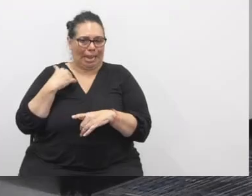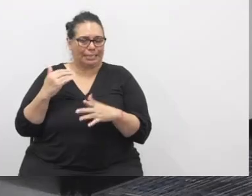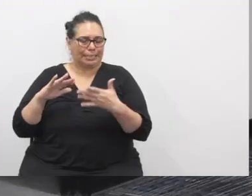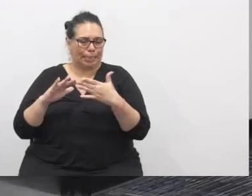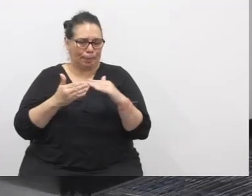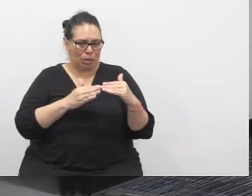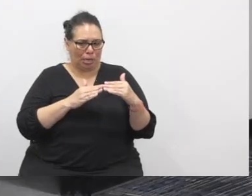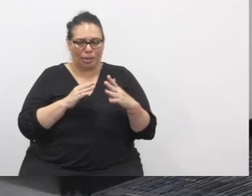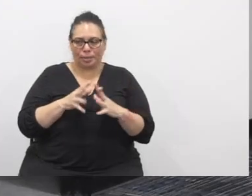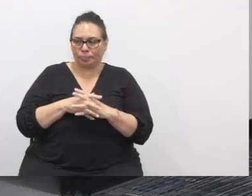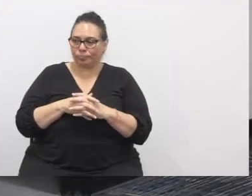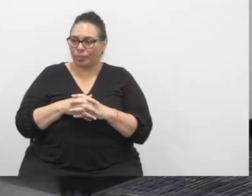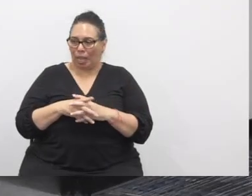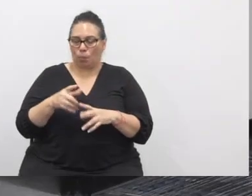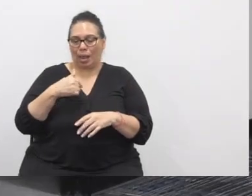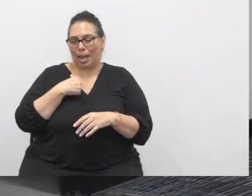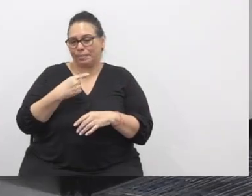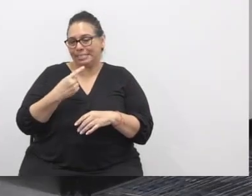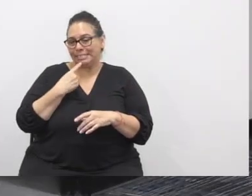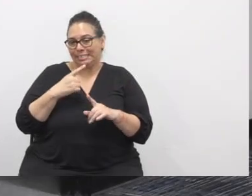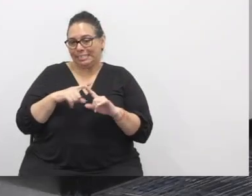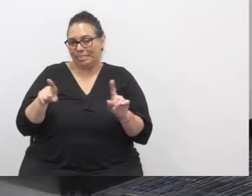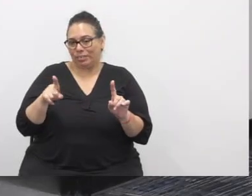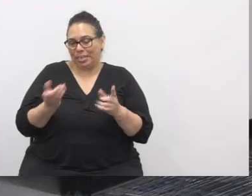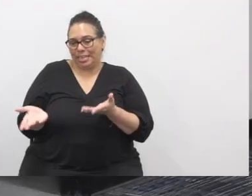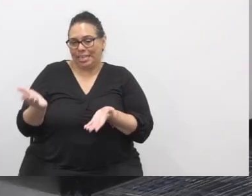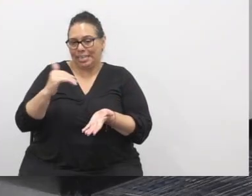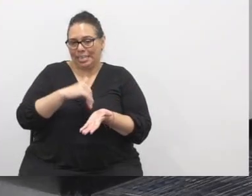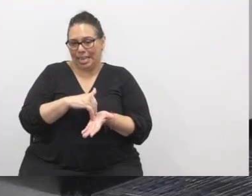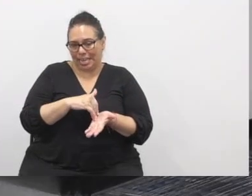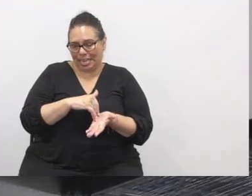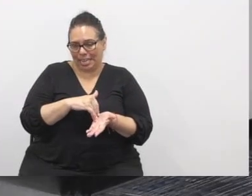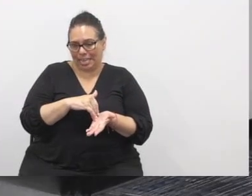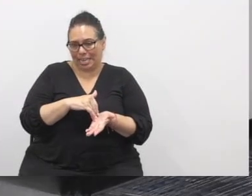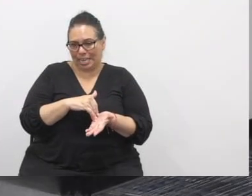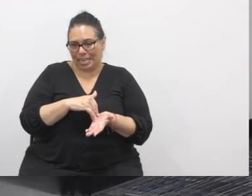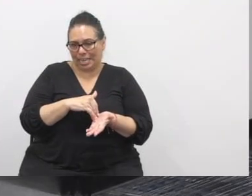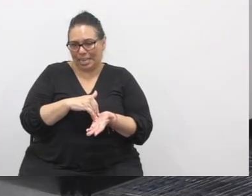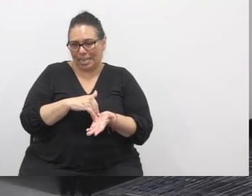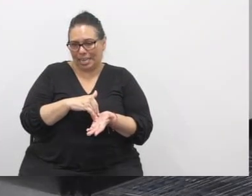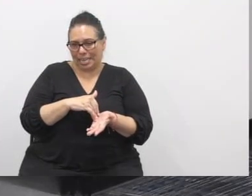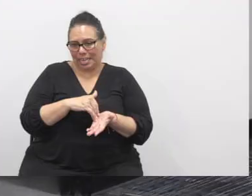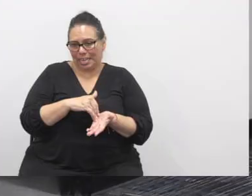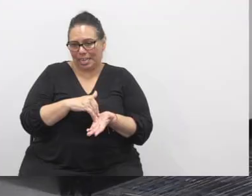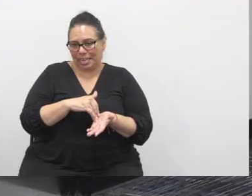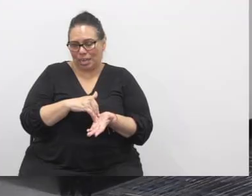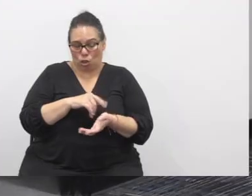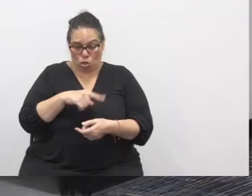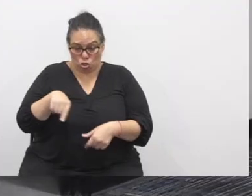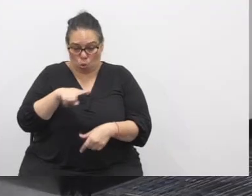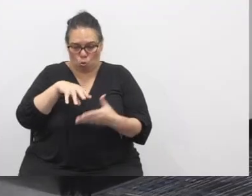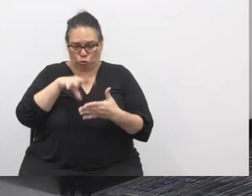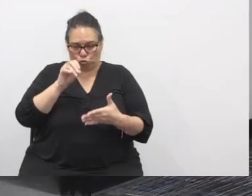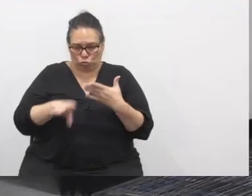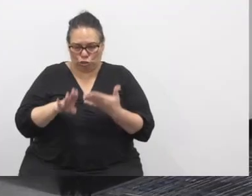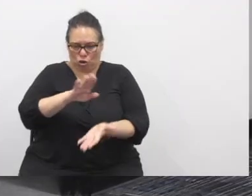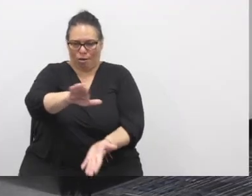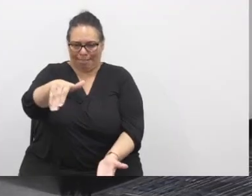And what I would say is different is, again, it's we're put at the center. Students are usually the ones